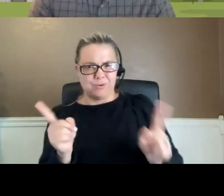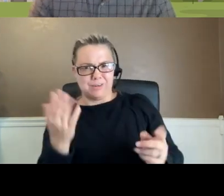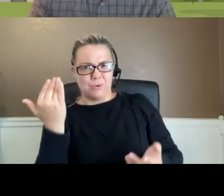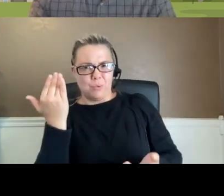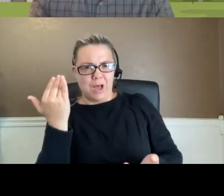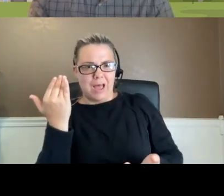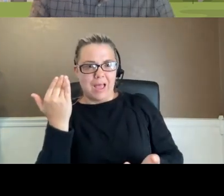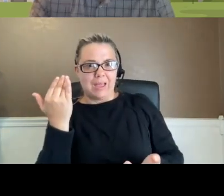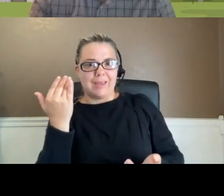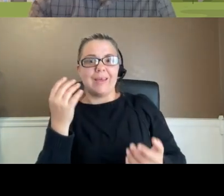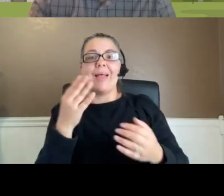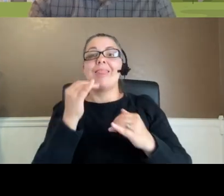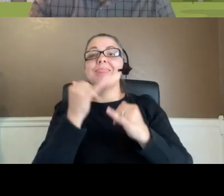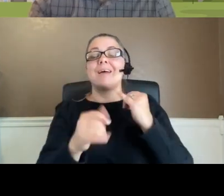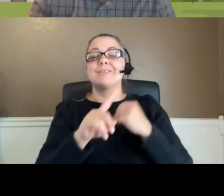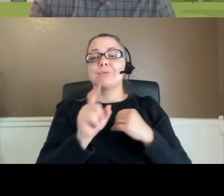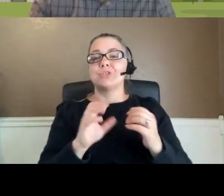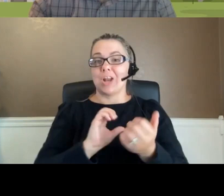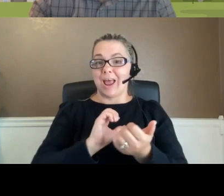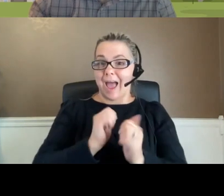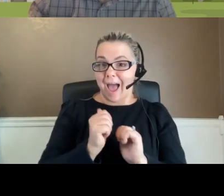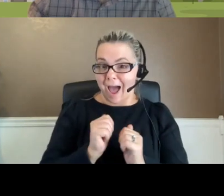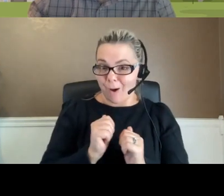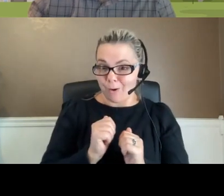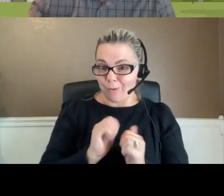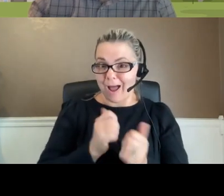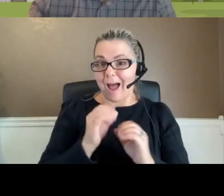you can answer is how do you fix it? You know, so so now that we know something's broken well,